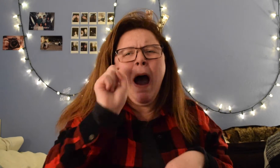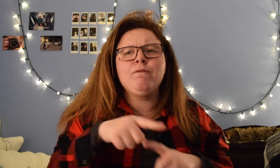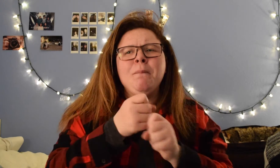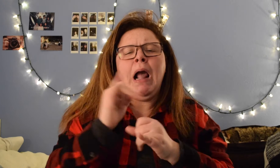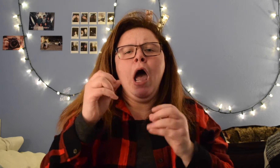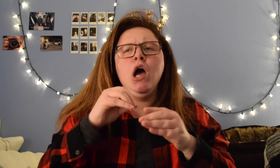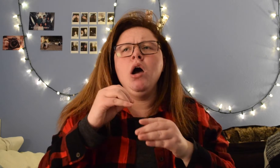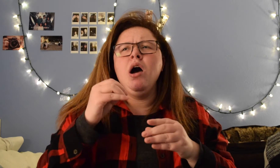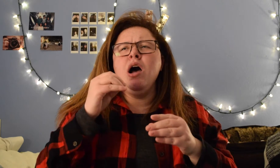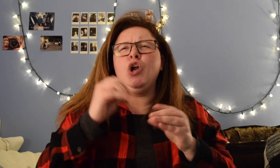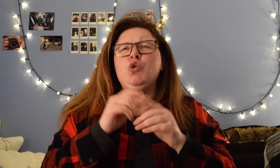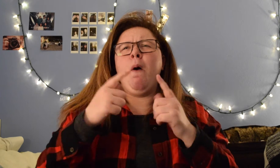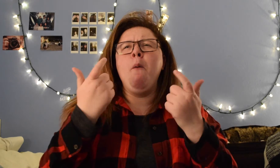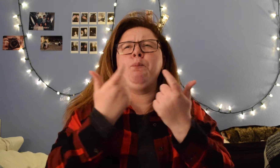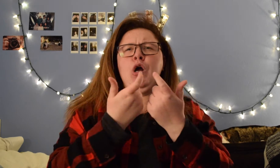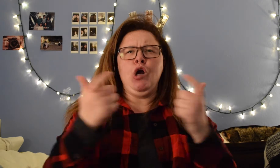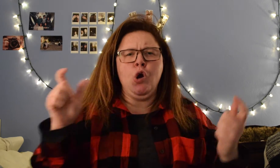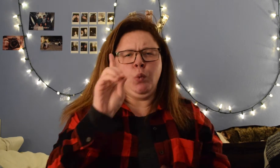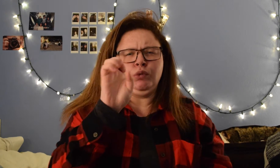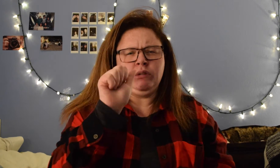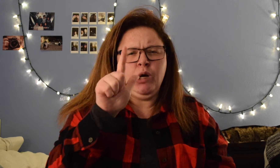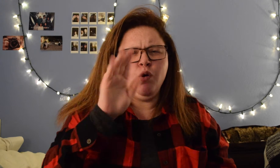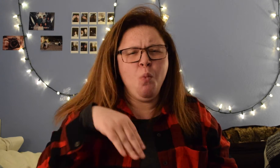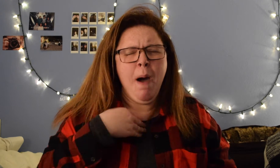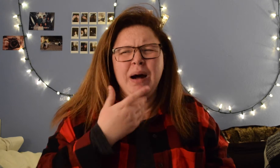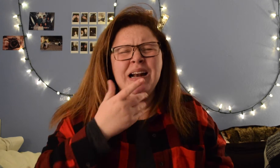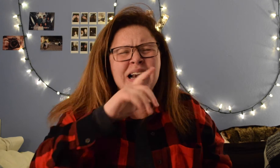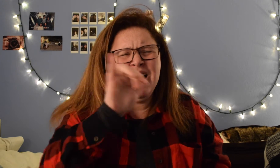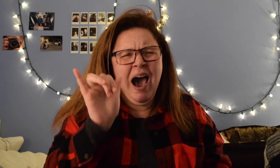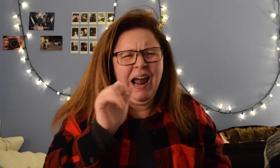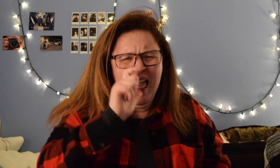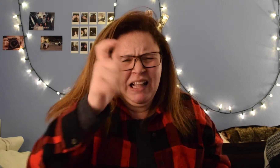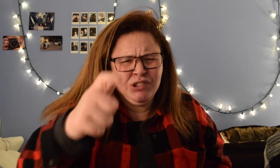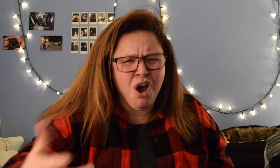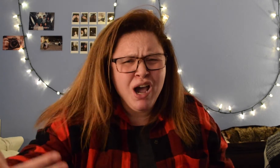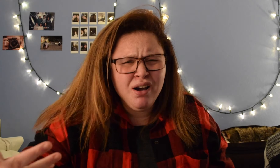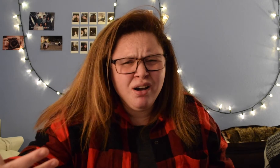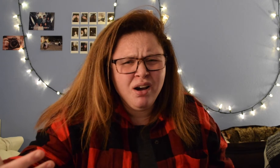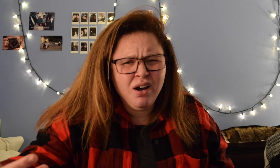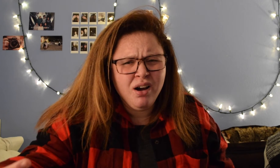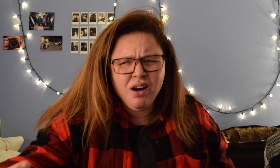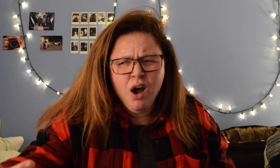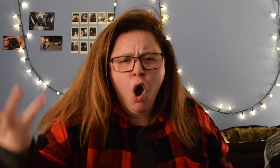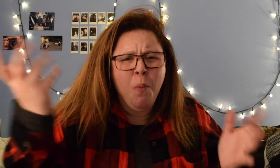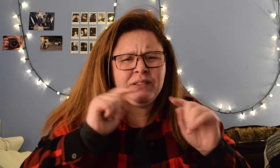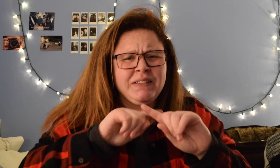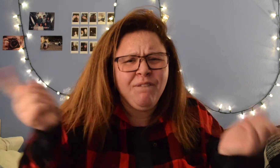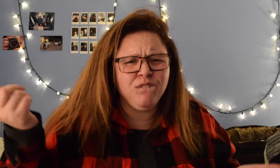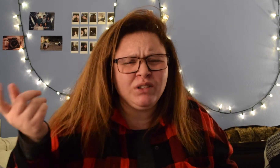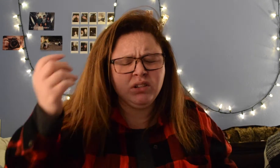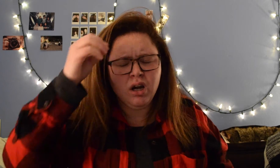He had to like make this into a big deal. Again, it wasn't necessary. What's the difference?